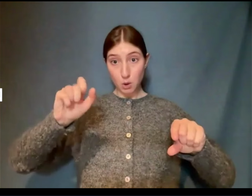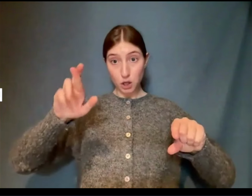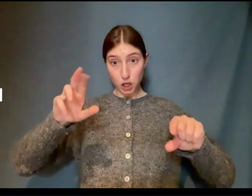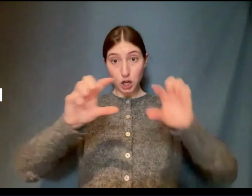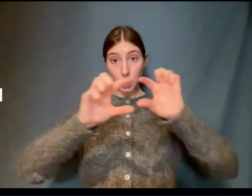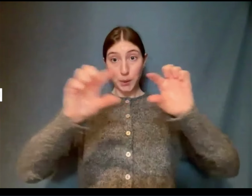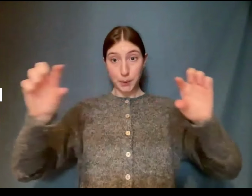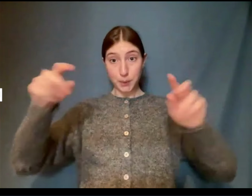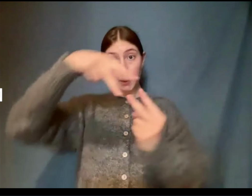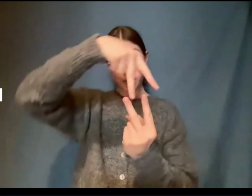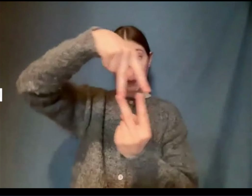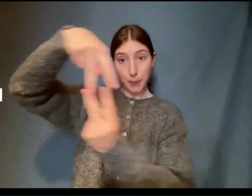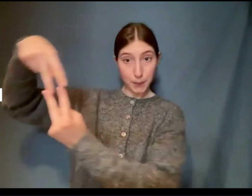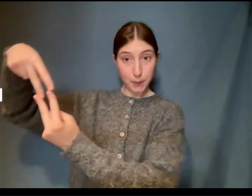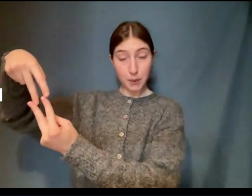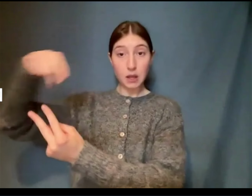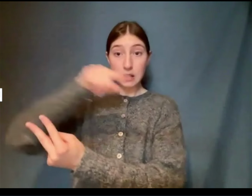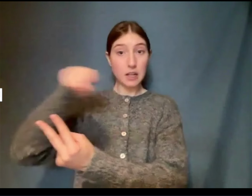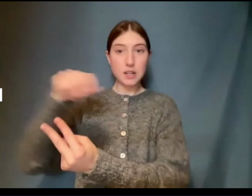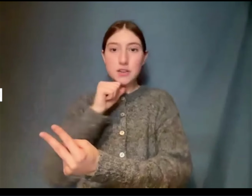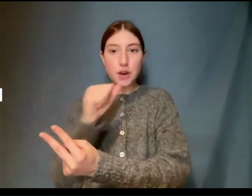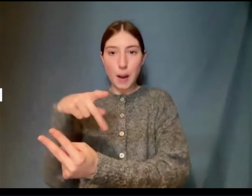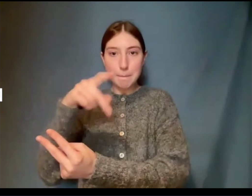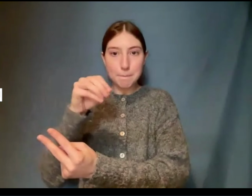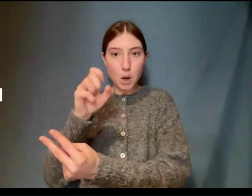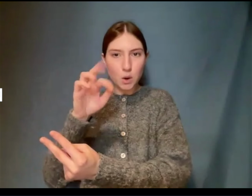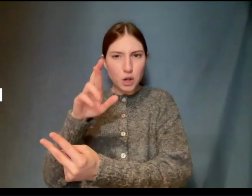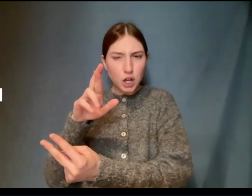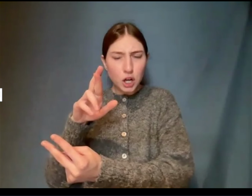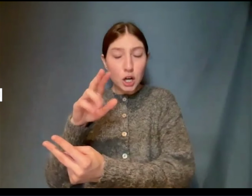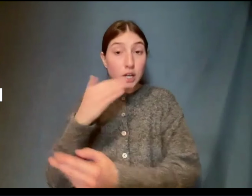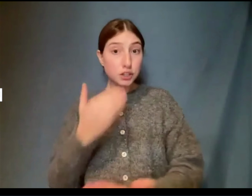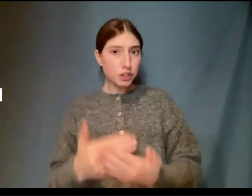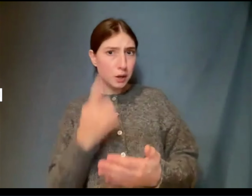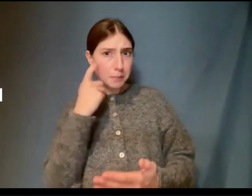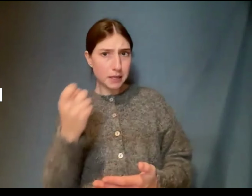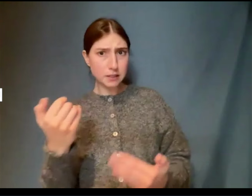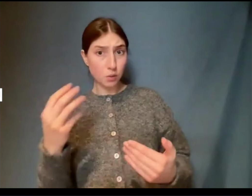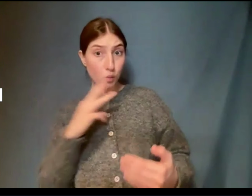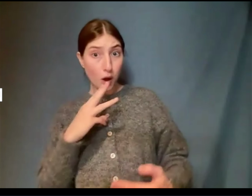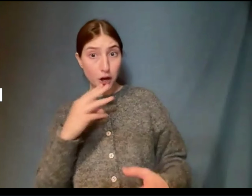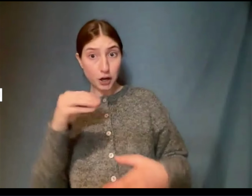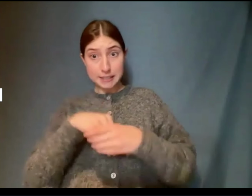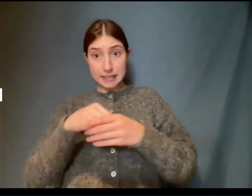right? Because is there water inside the cell? Yeah. Yes. Is there water outside the cell? Yes.